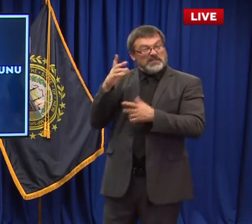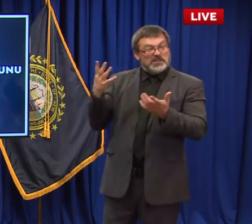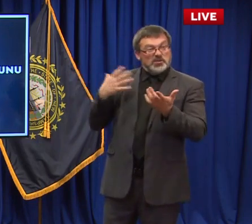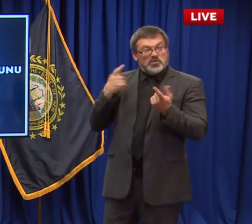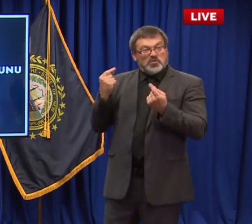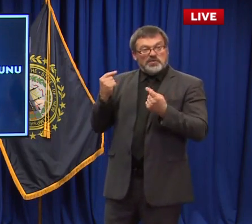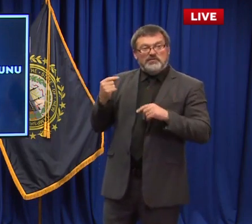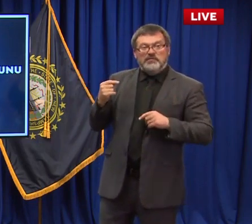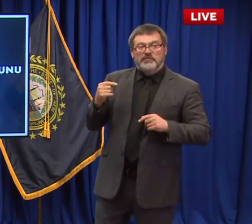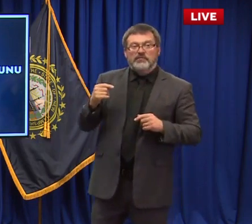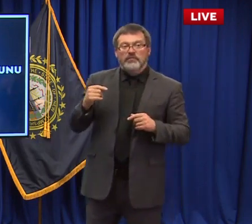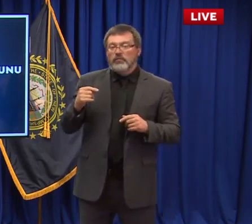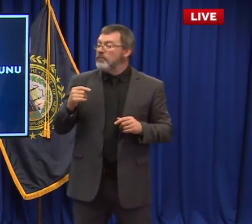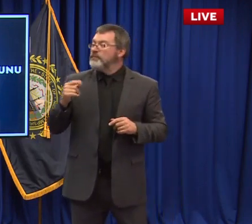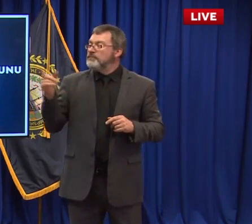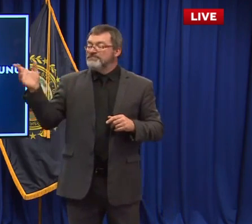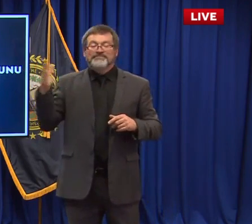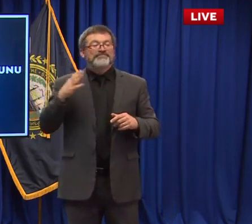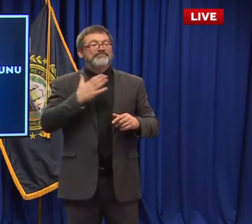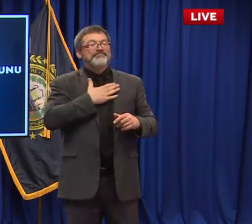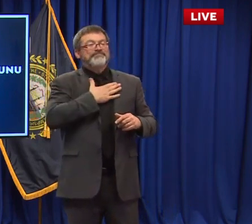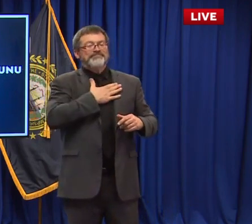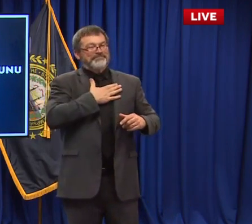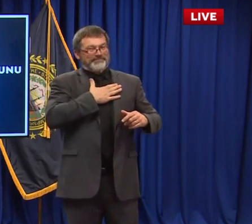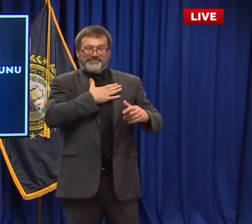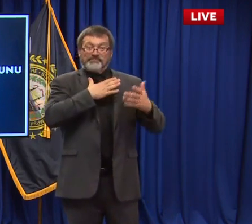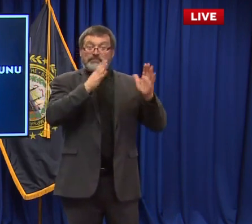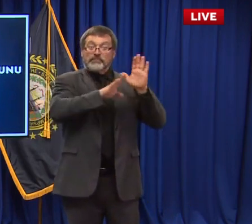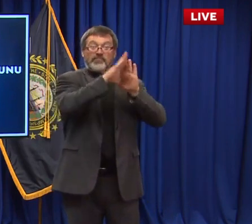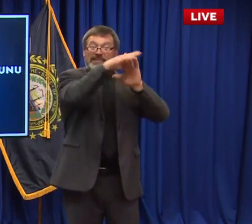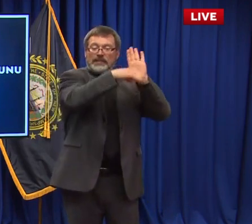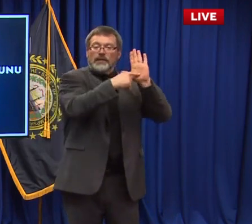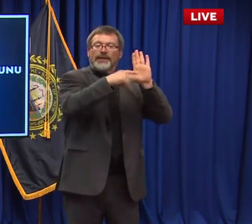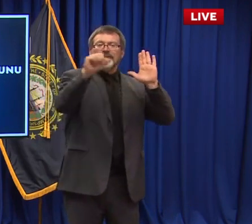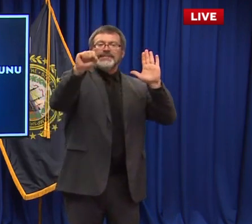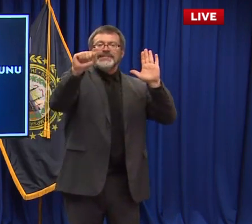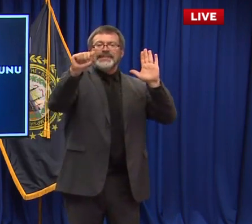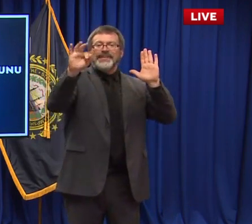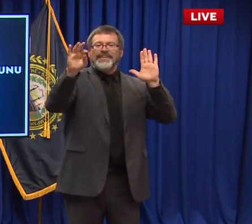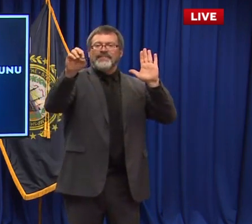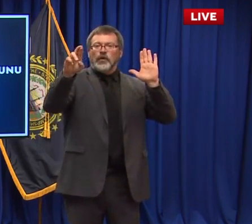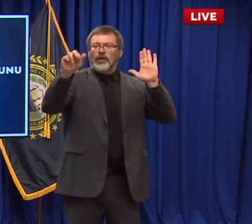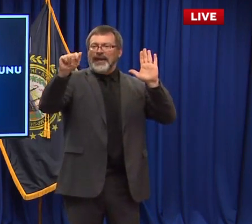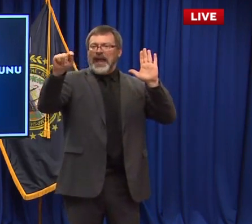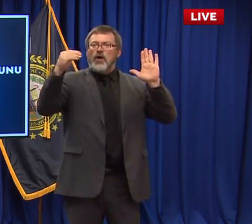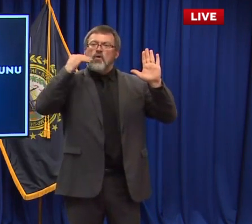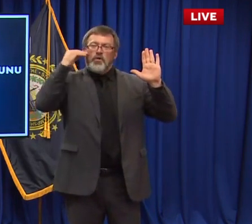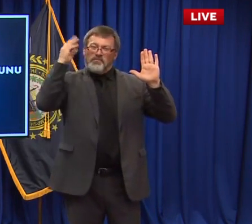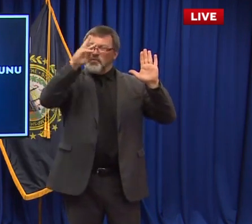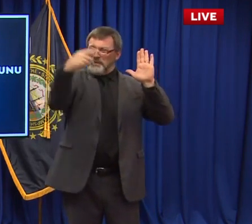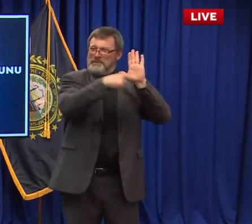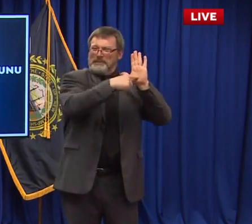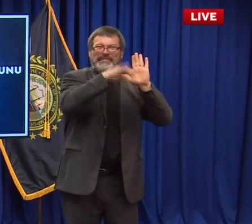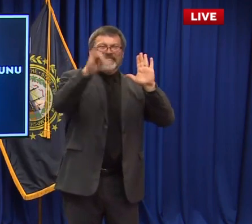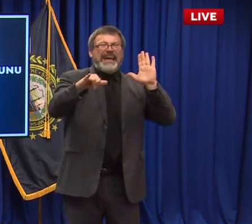NEW HAMPSHIRE MOVED TO WHAT WE CALL ARE SACRED HOME ADVISOR AS OPPOSED TO THE STAY-AT-HOME ORDER.